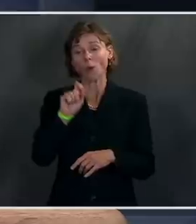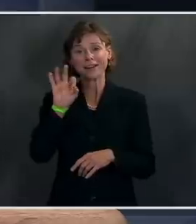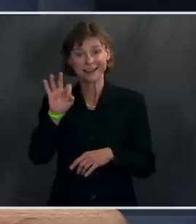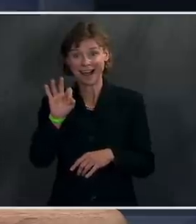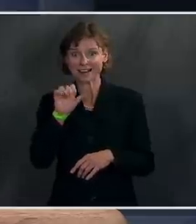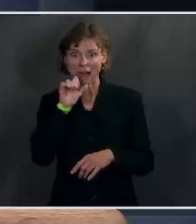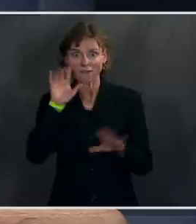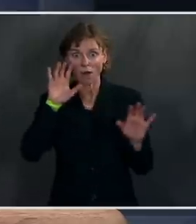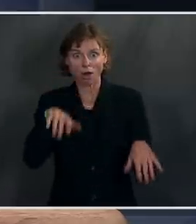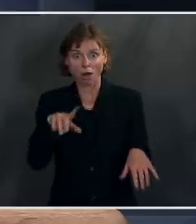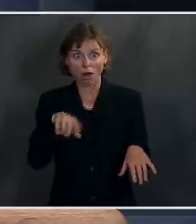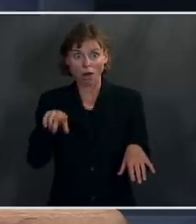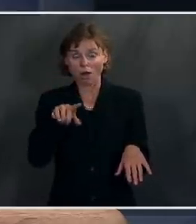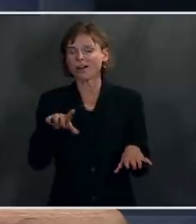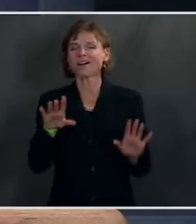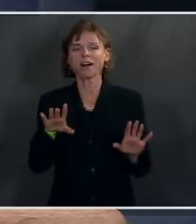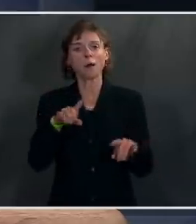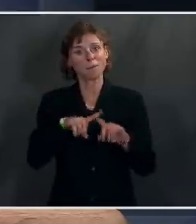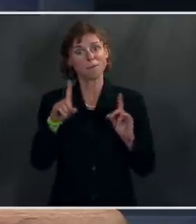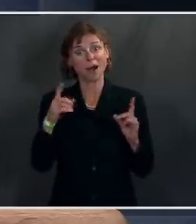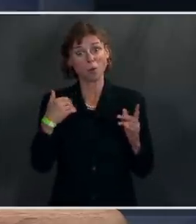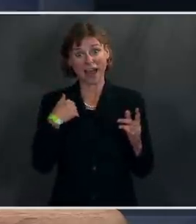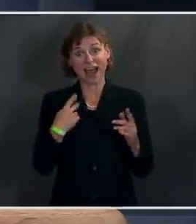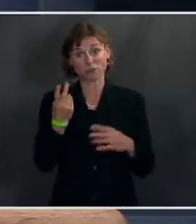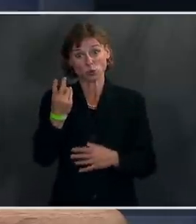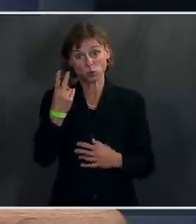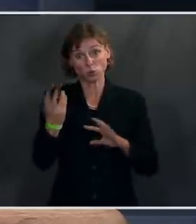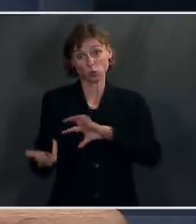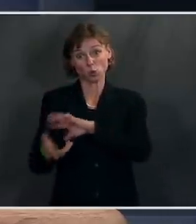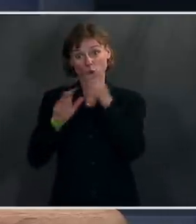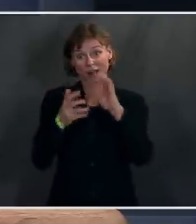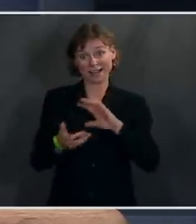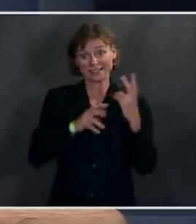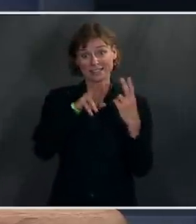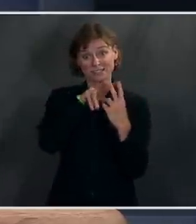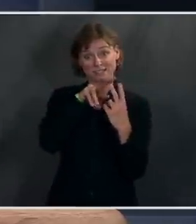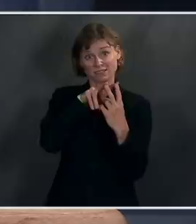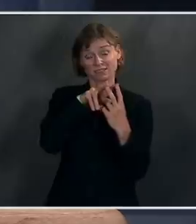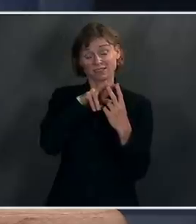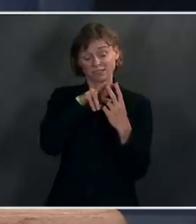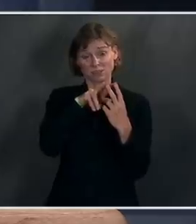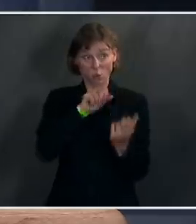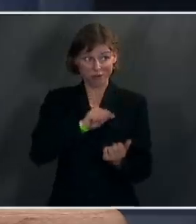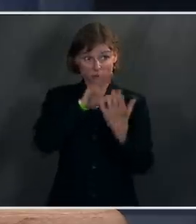And that includes ensuring that millions of Americans can put food on the table.